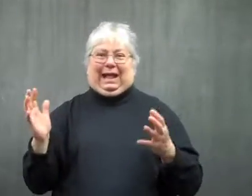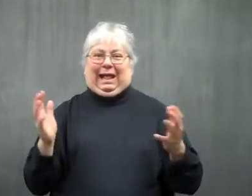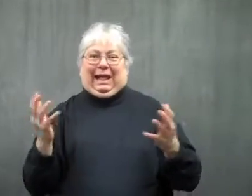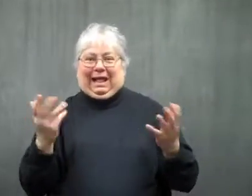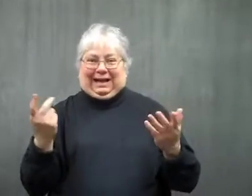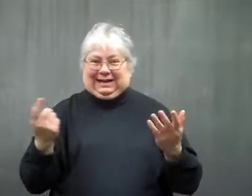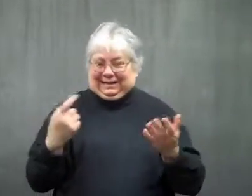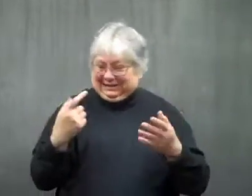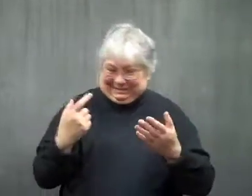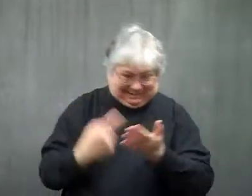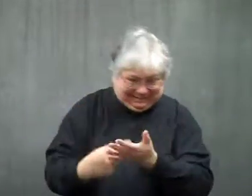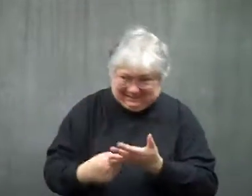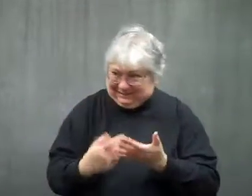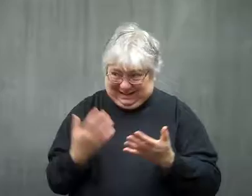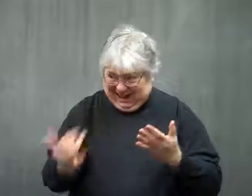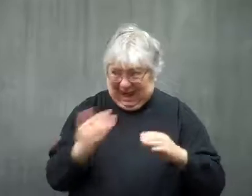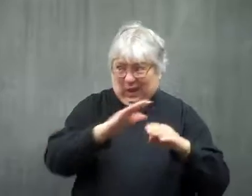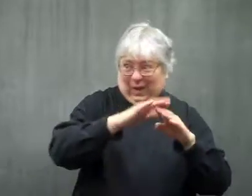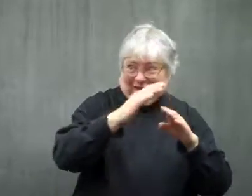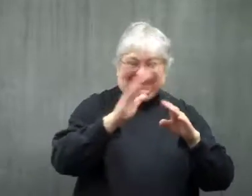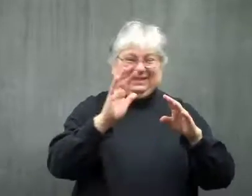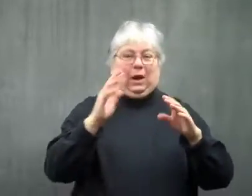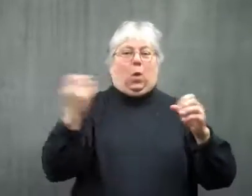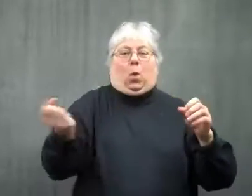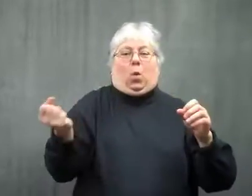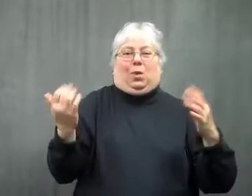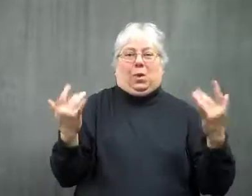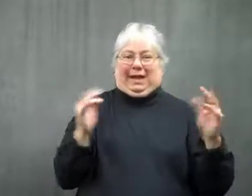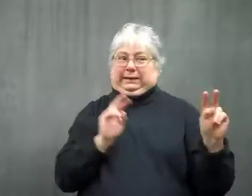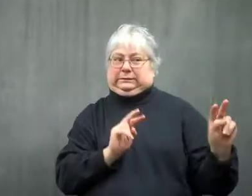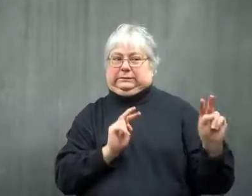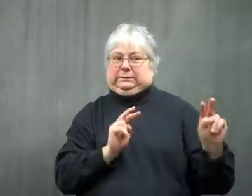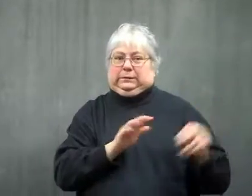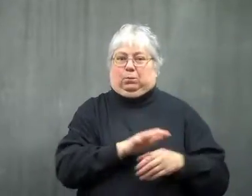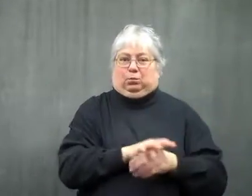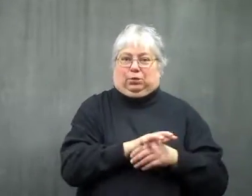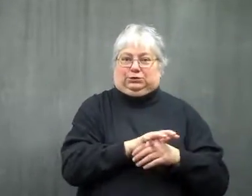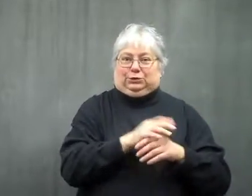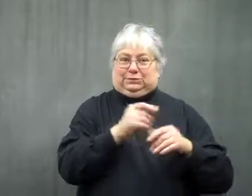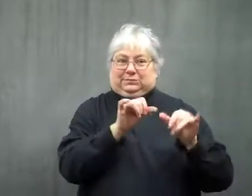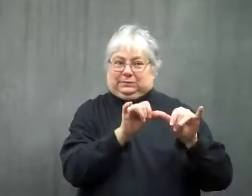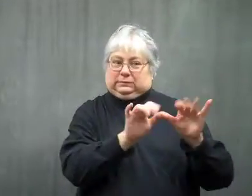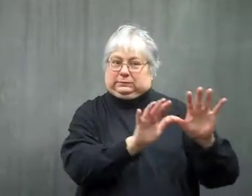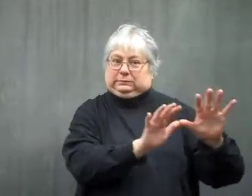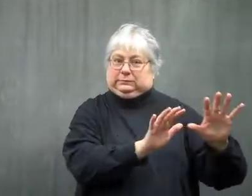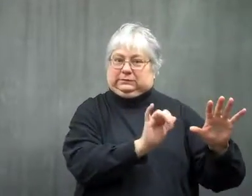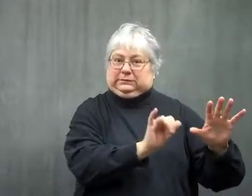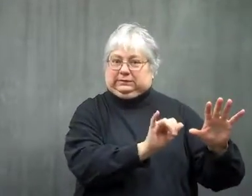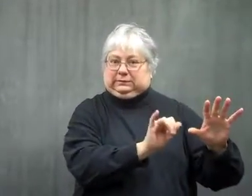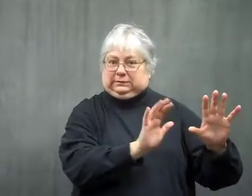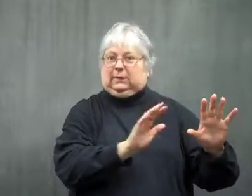They discussed it, and are holding off on venting it and watching the pressure.